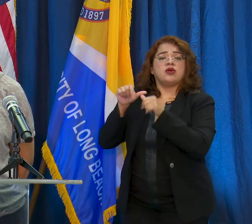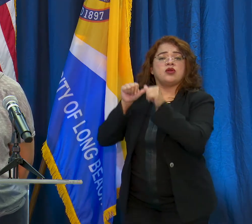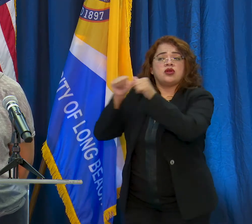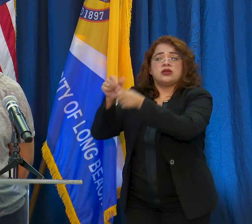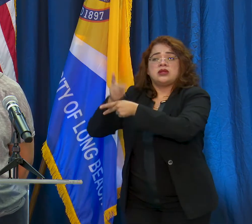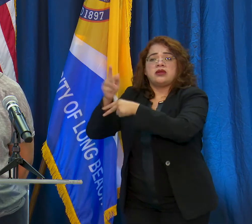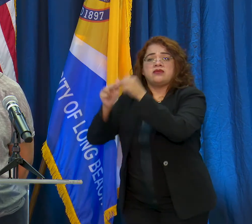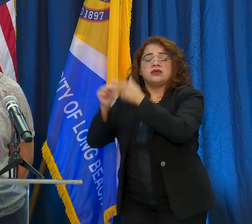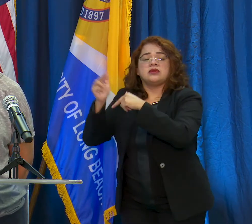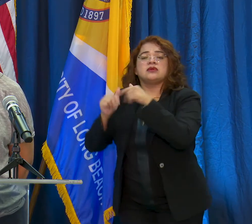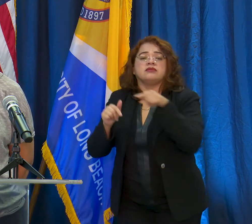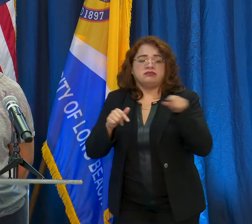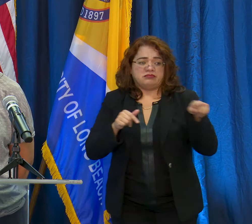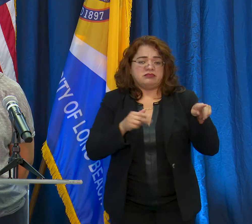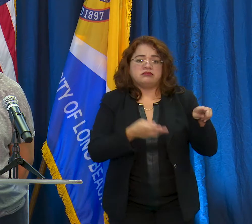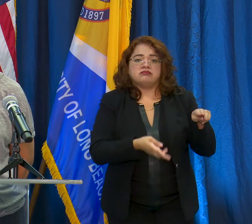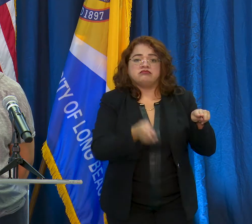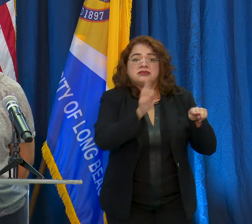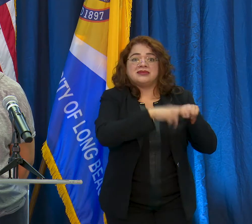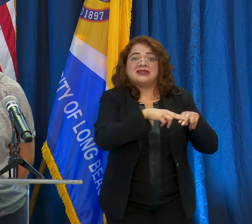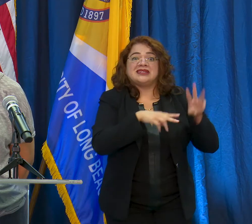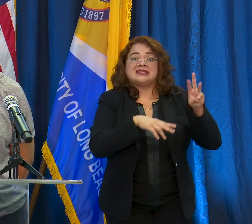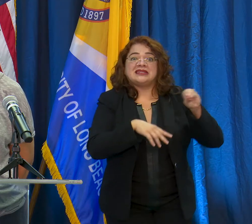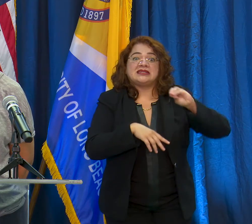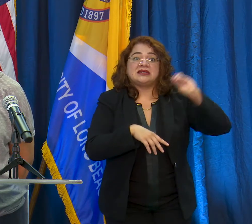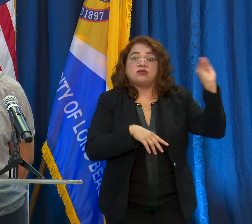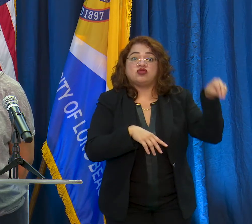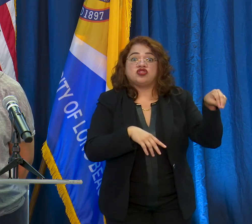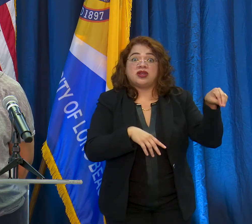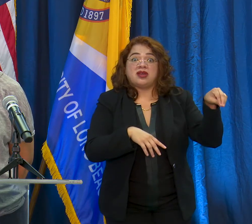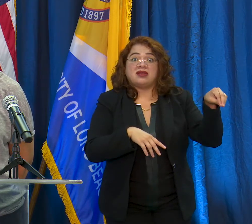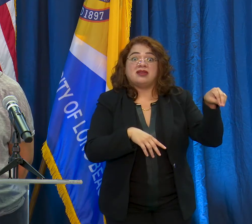has risen to nearly 60%.